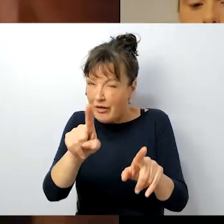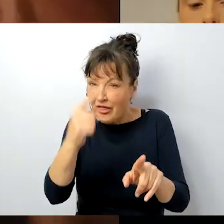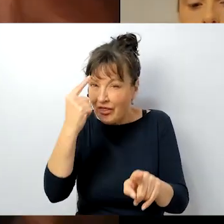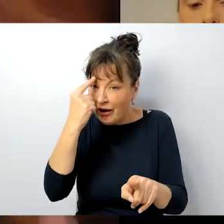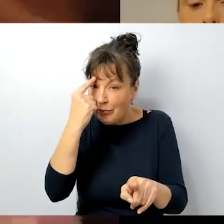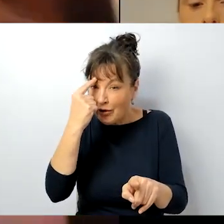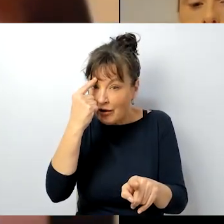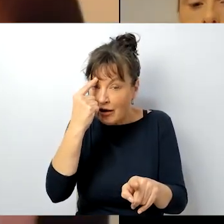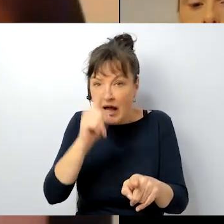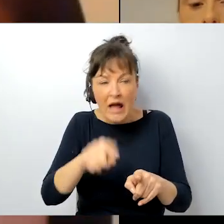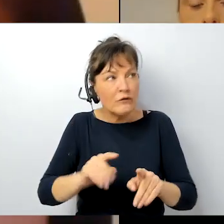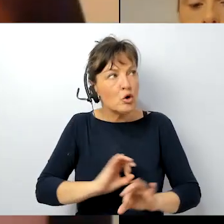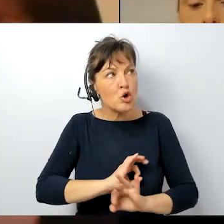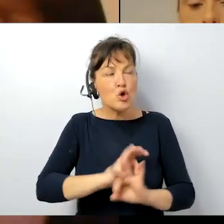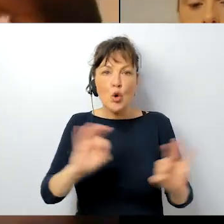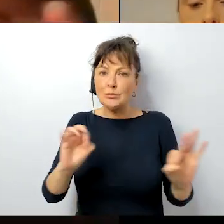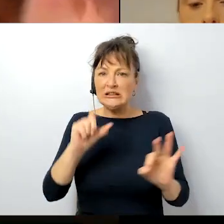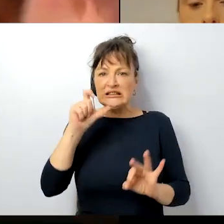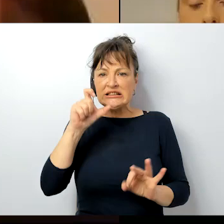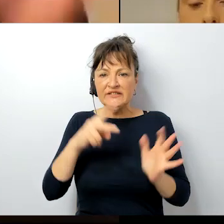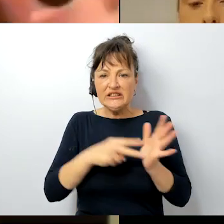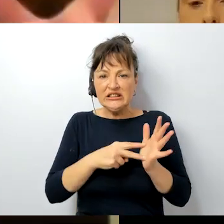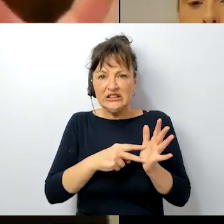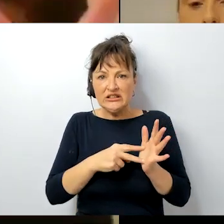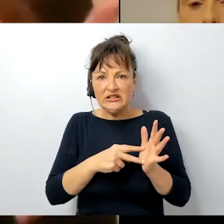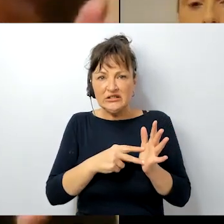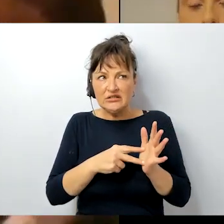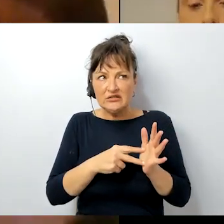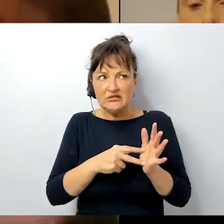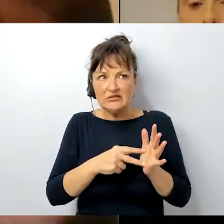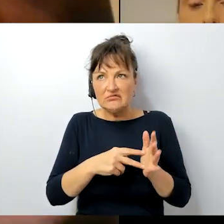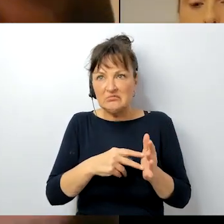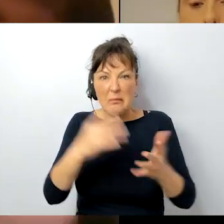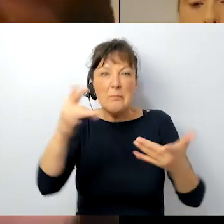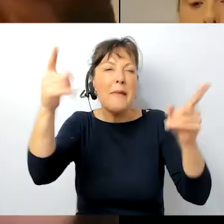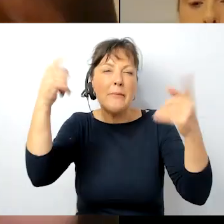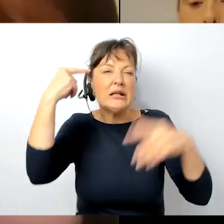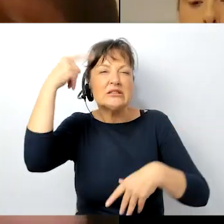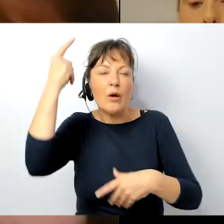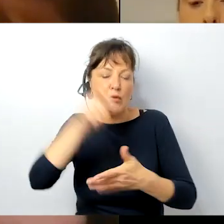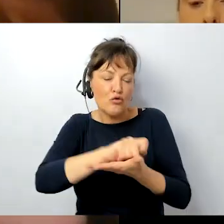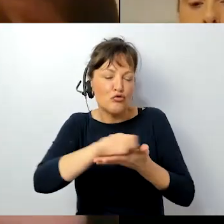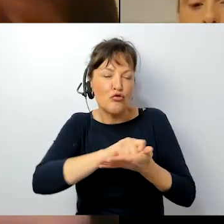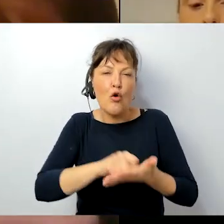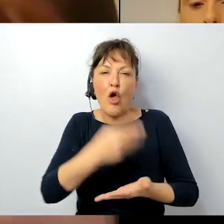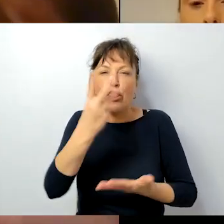so this is your opportunity and now if everyone didn't do a CV then they would be, you know,